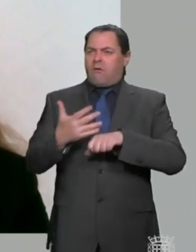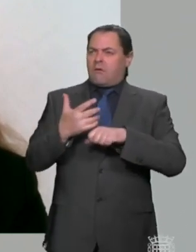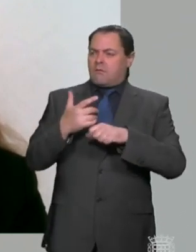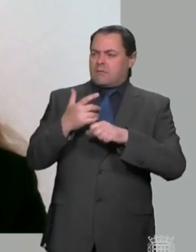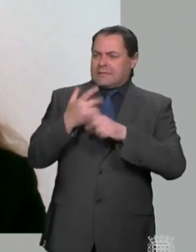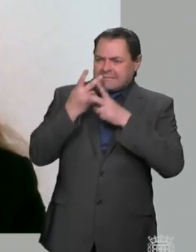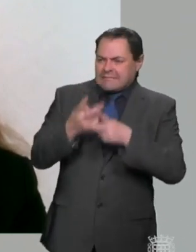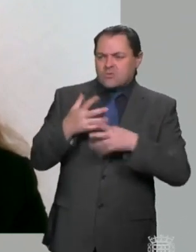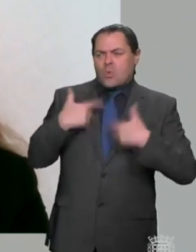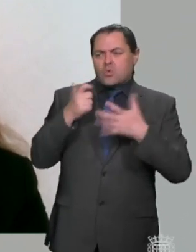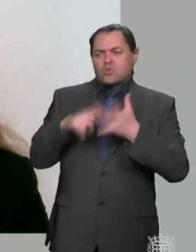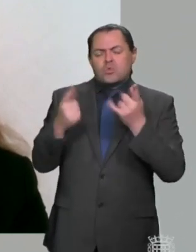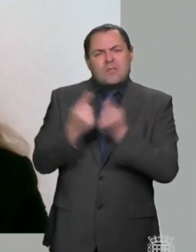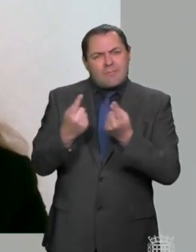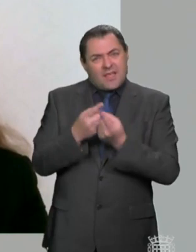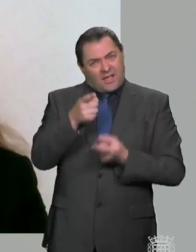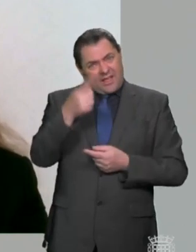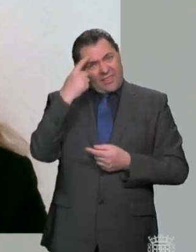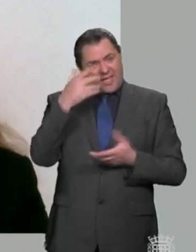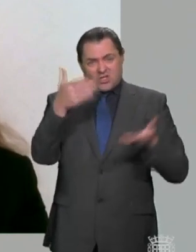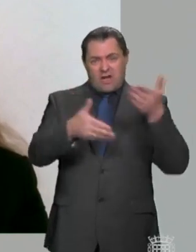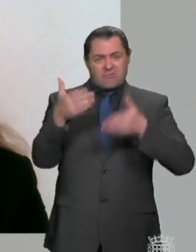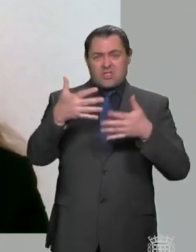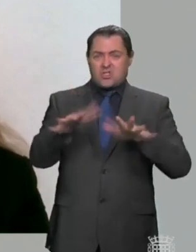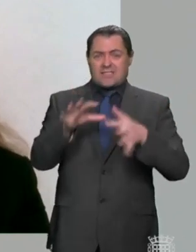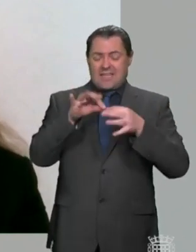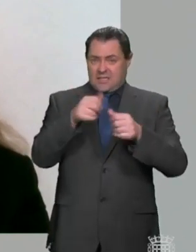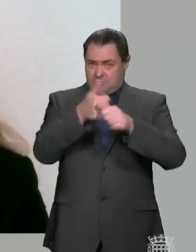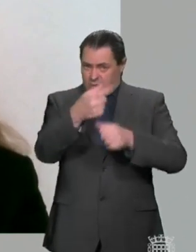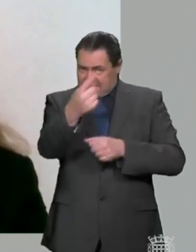the Prime Minister really believe that charity is all about supporting him and his lifestyle